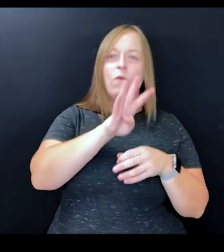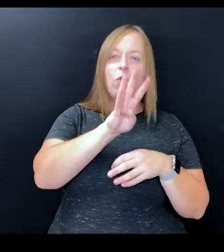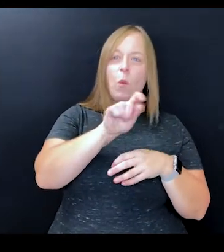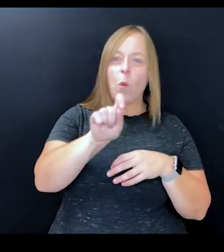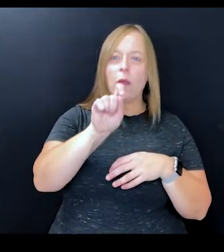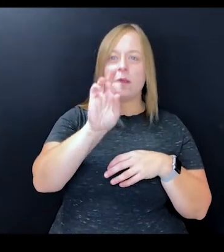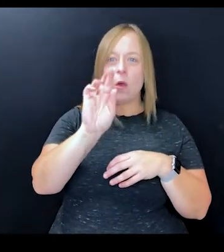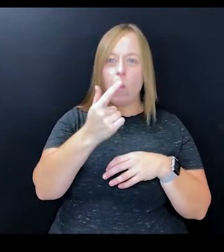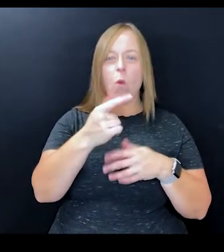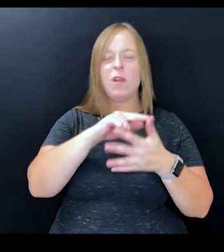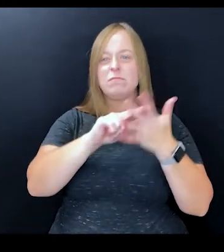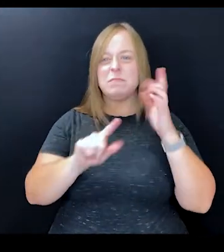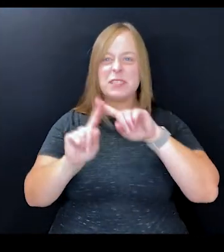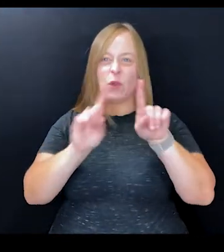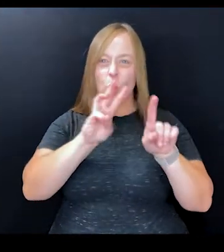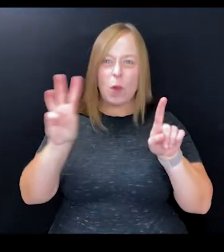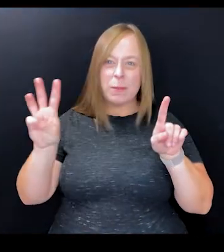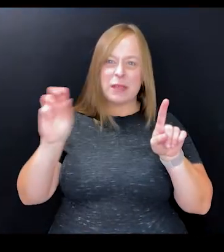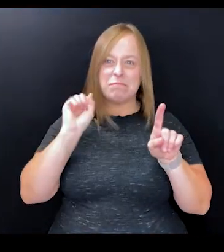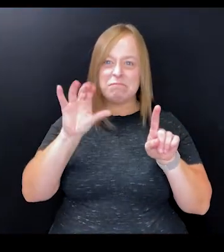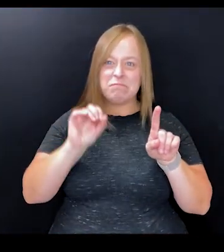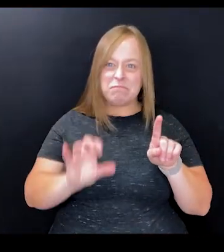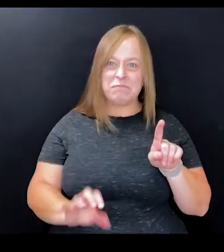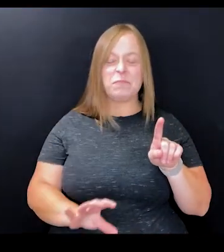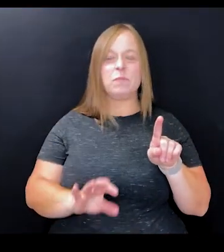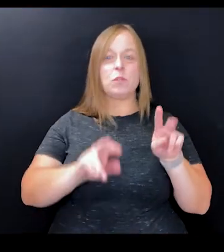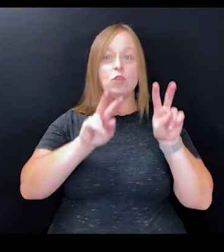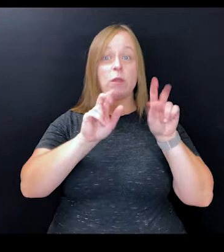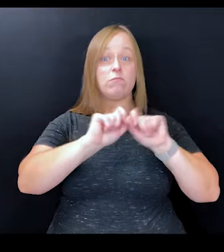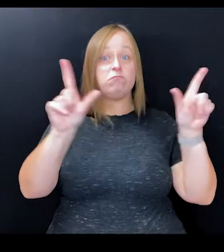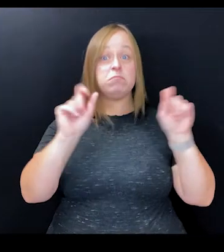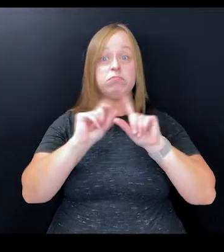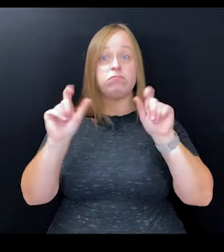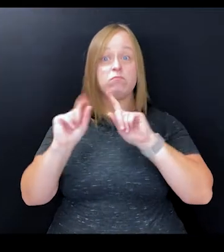ballotpedia.org, looking at the candidate's website.